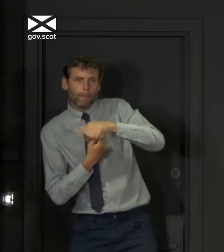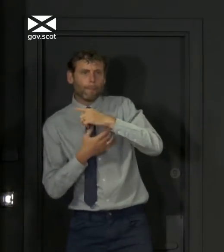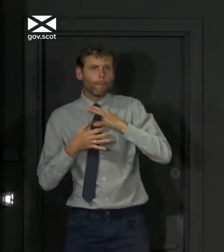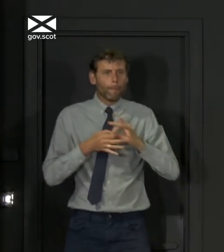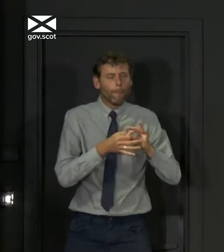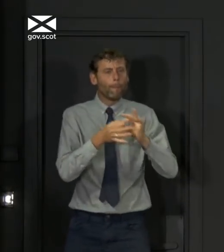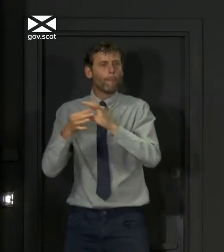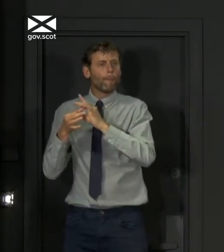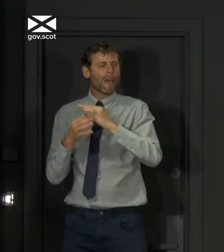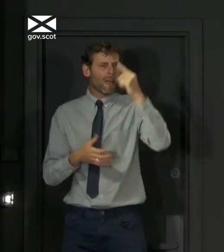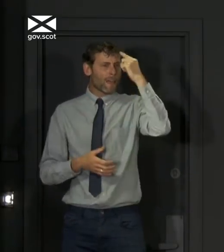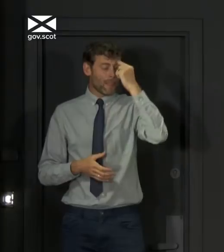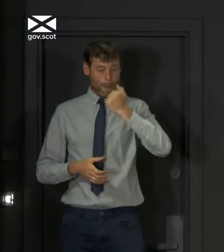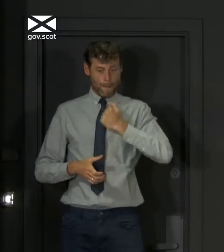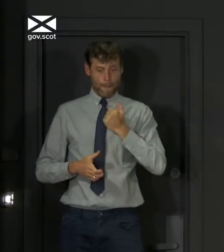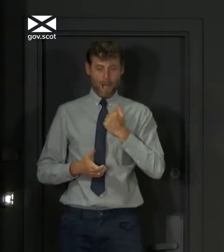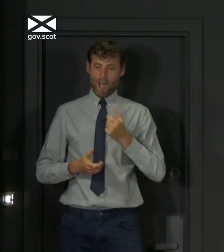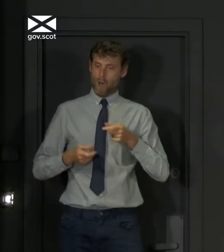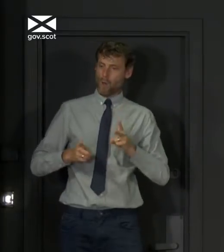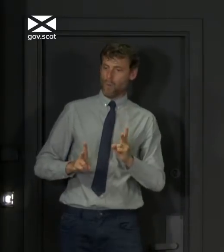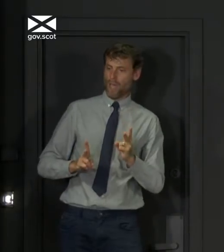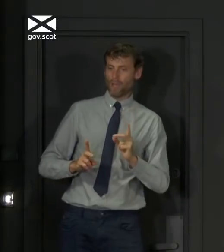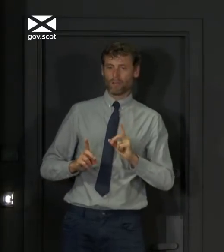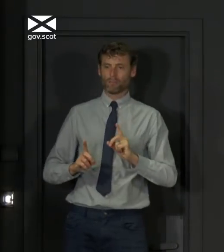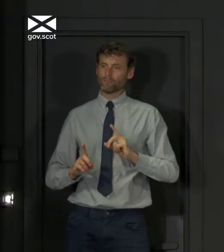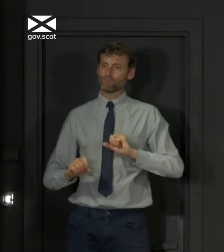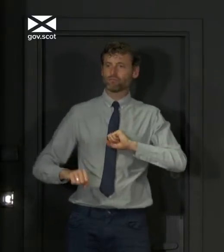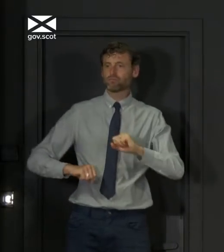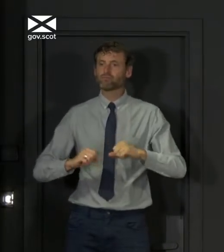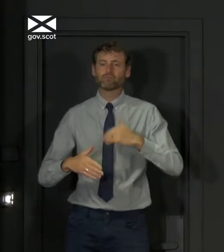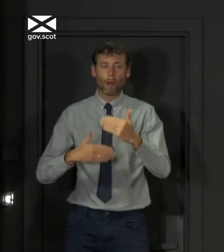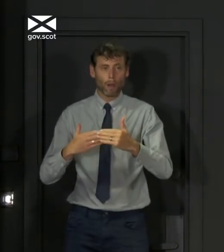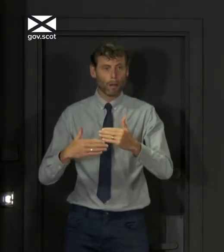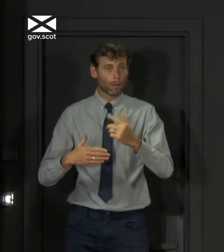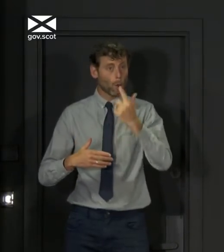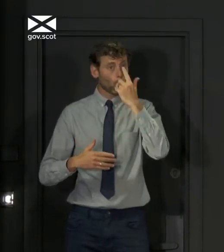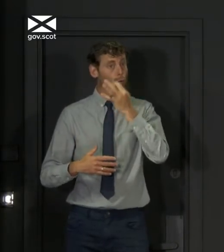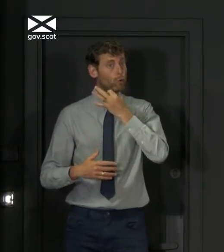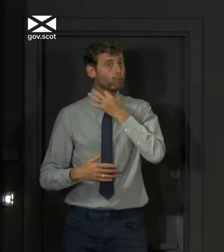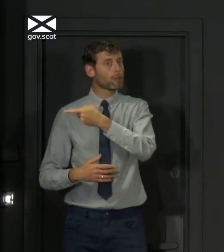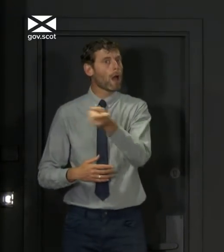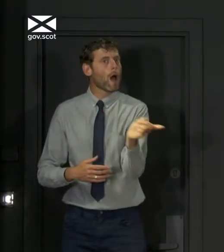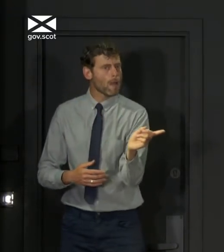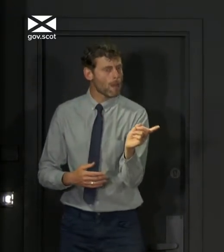we do could harm other people. And if we all act in that collective spirit of love and